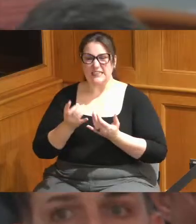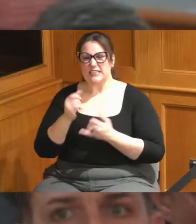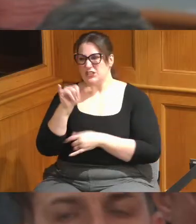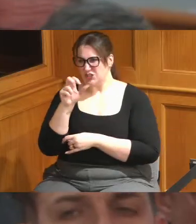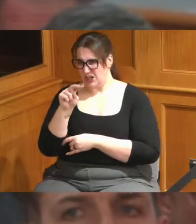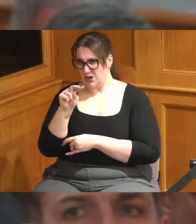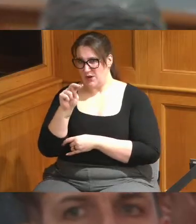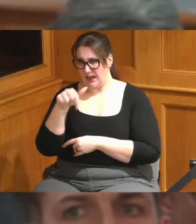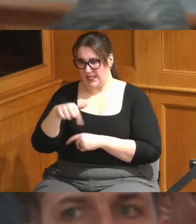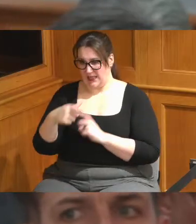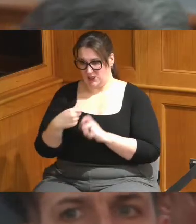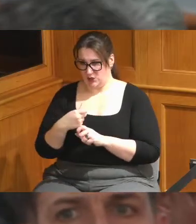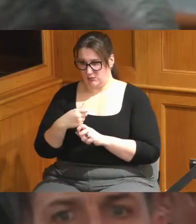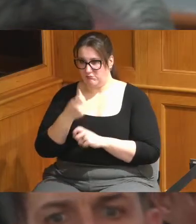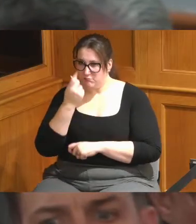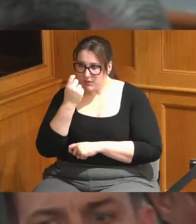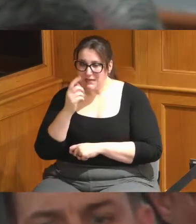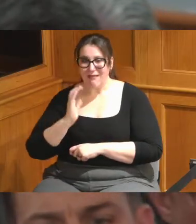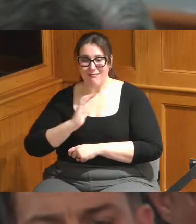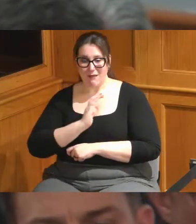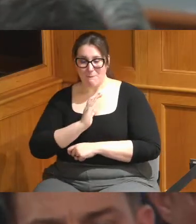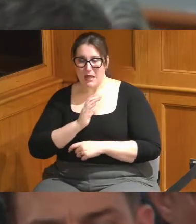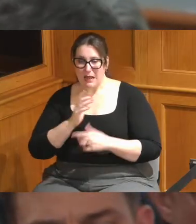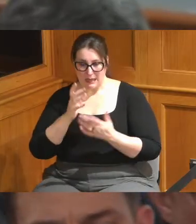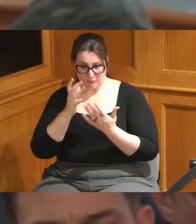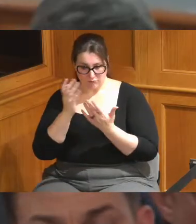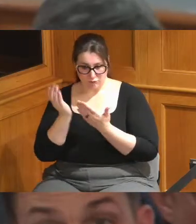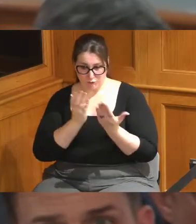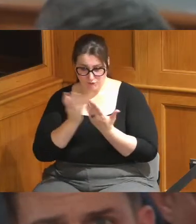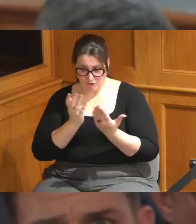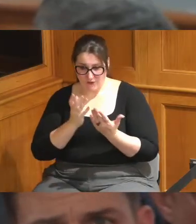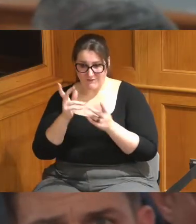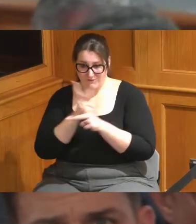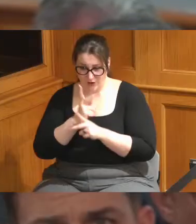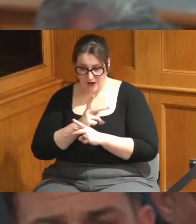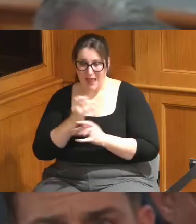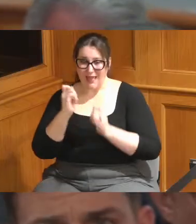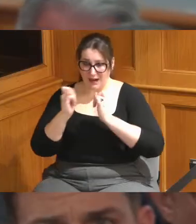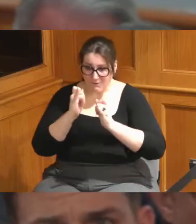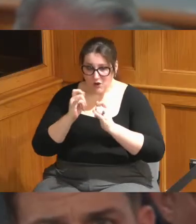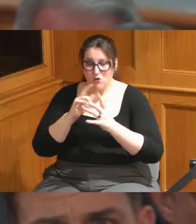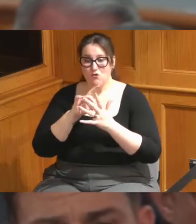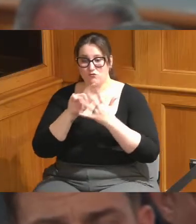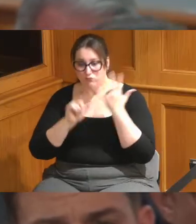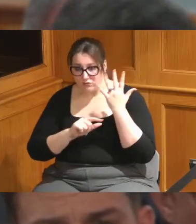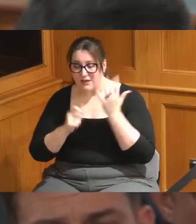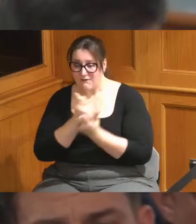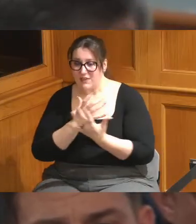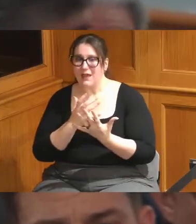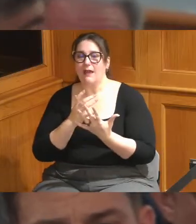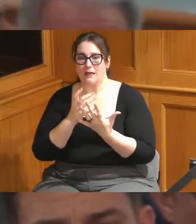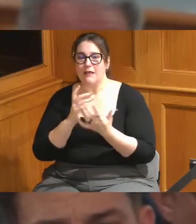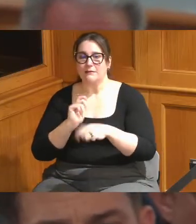year. the committee shortlisted and performed interviews, a series of interviews February and